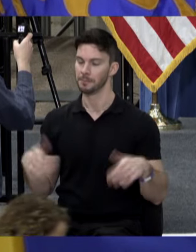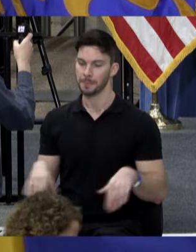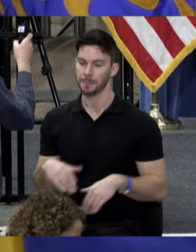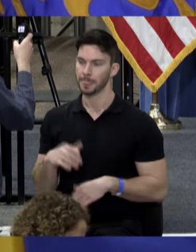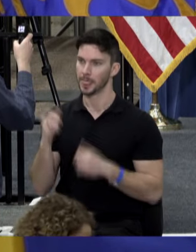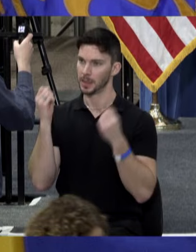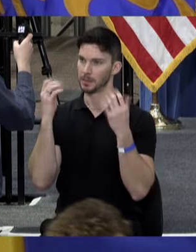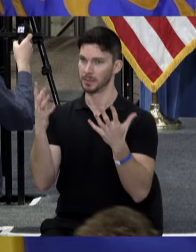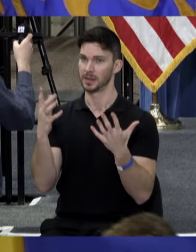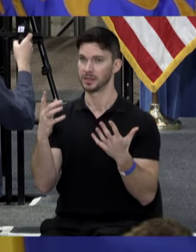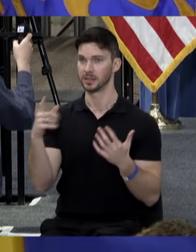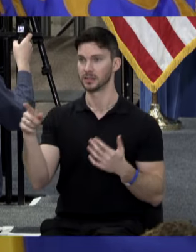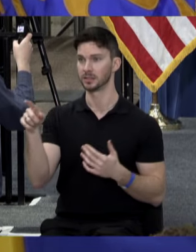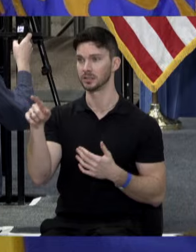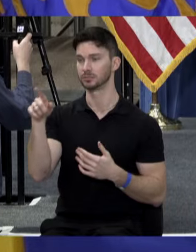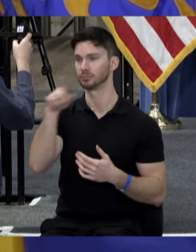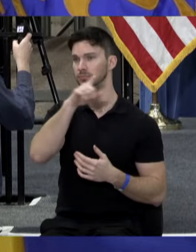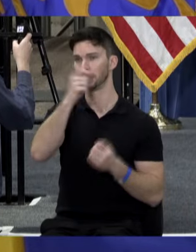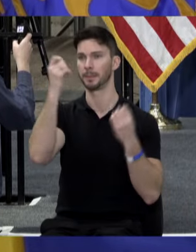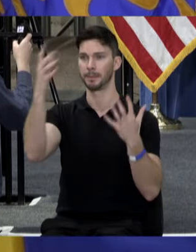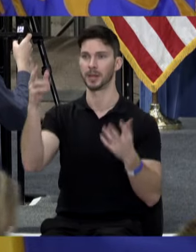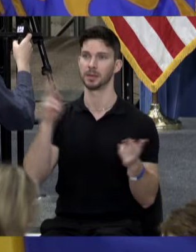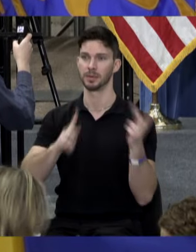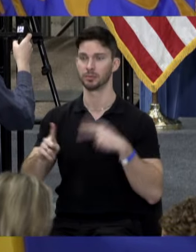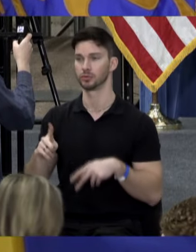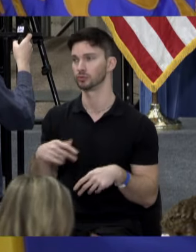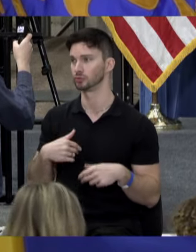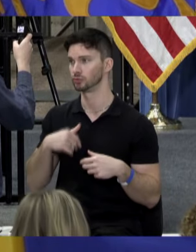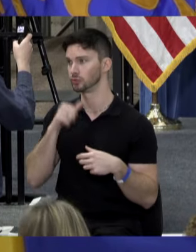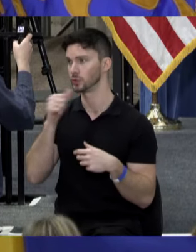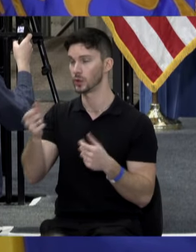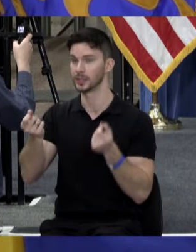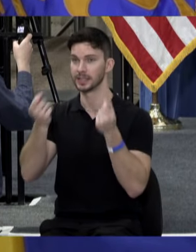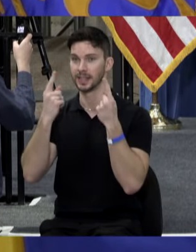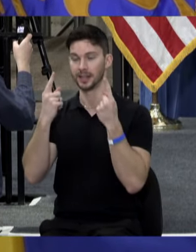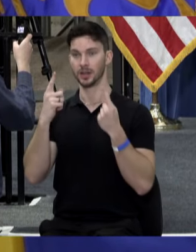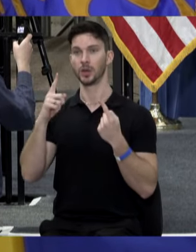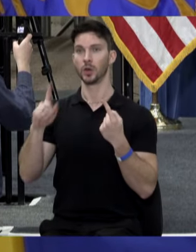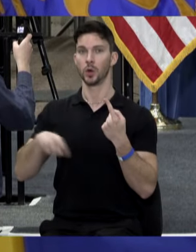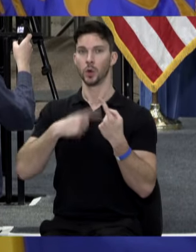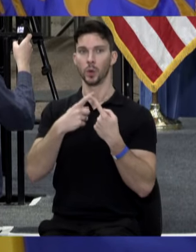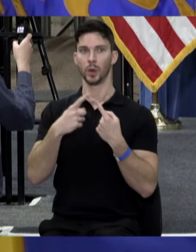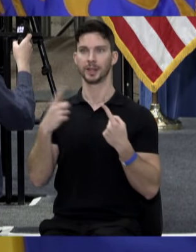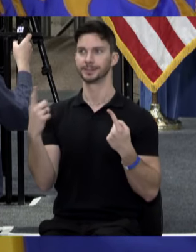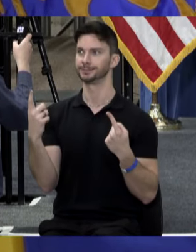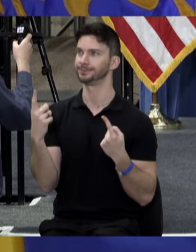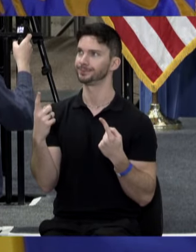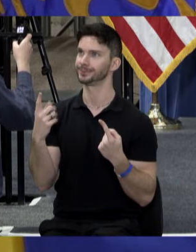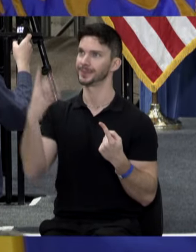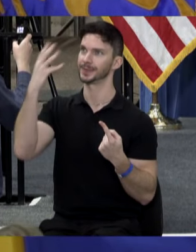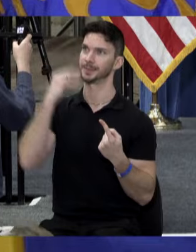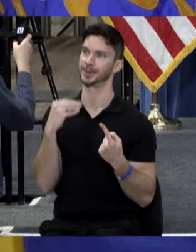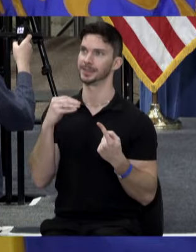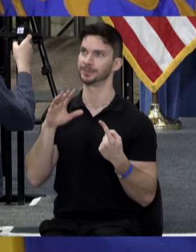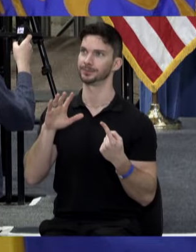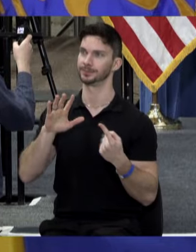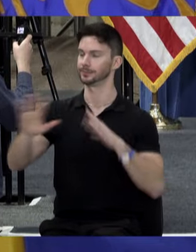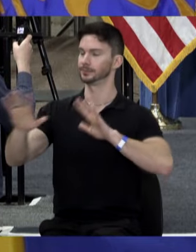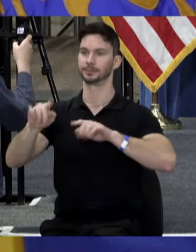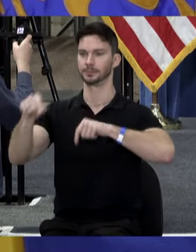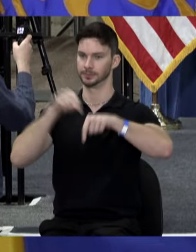who has been injured or who has -- let me tell you it's very personal to me.